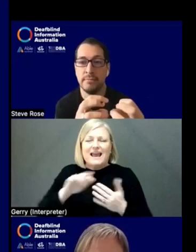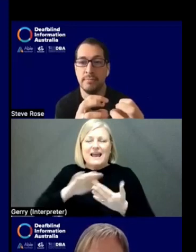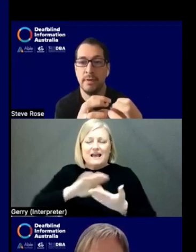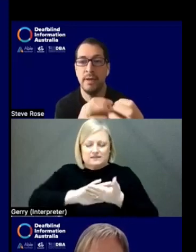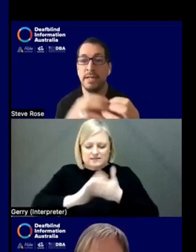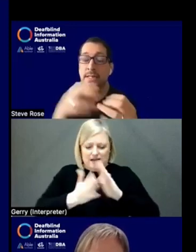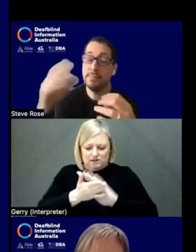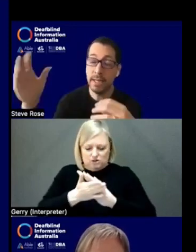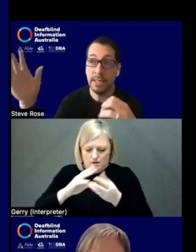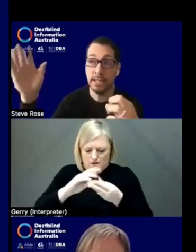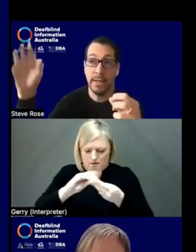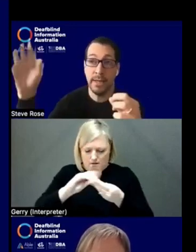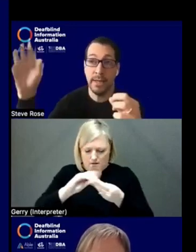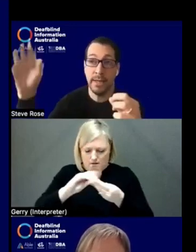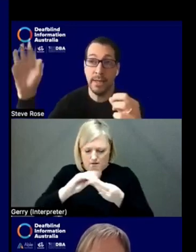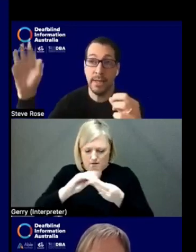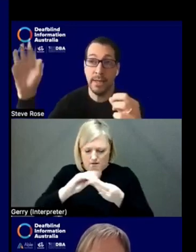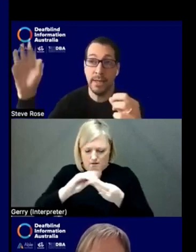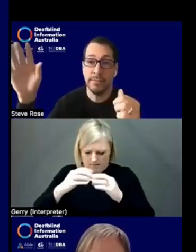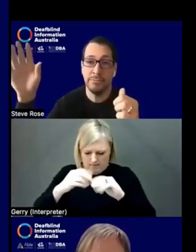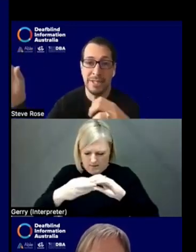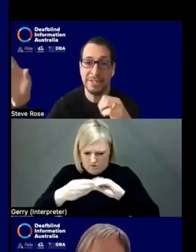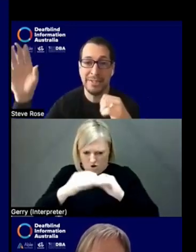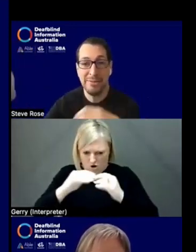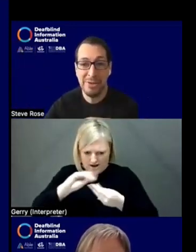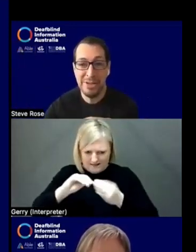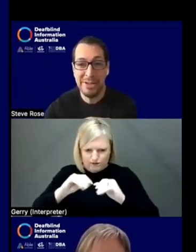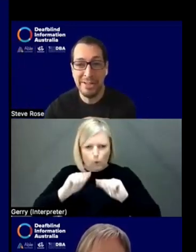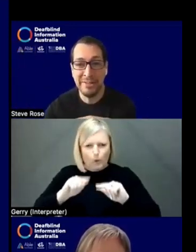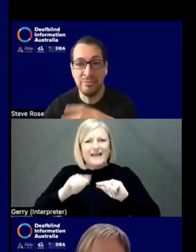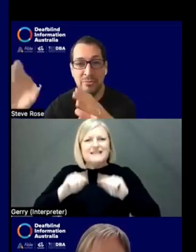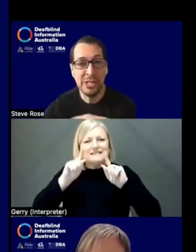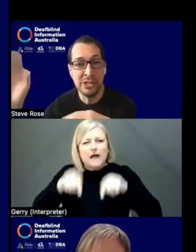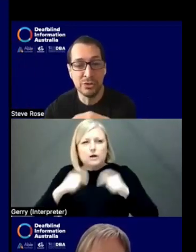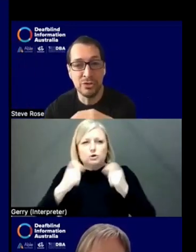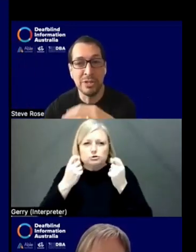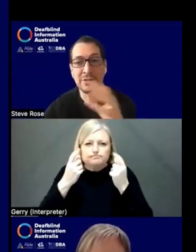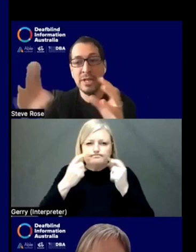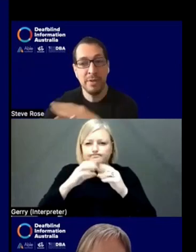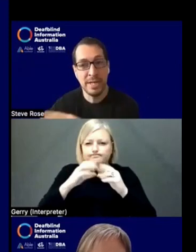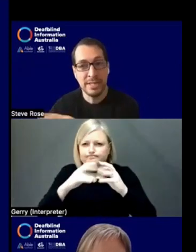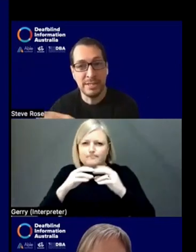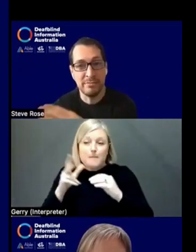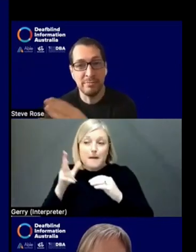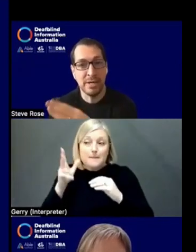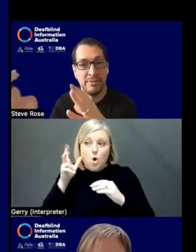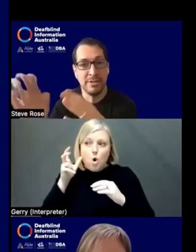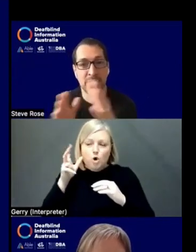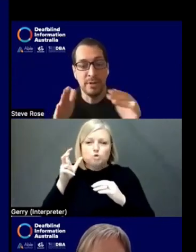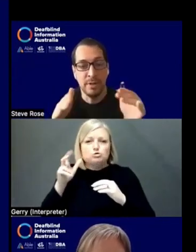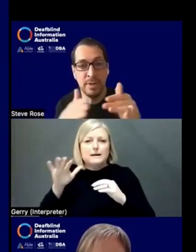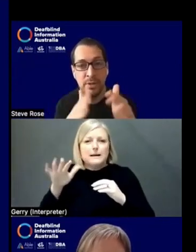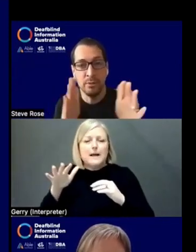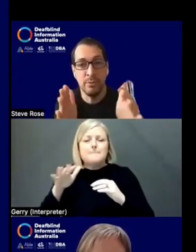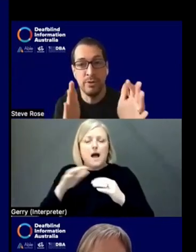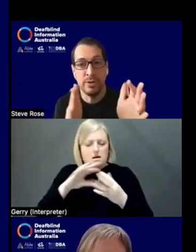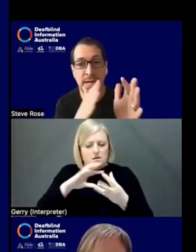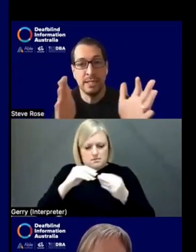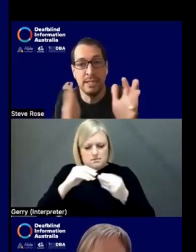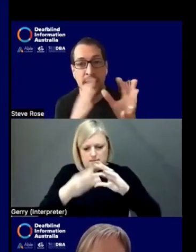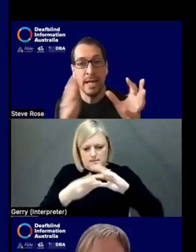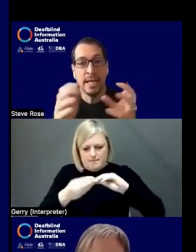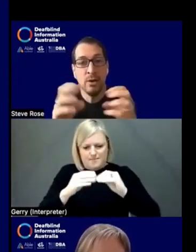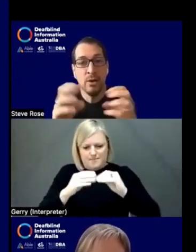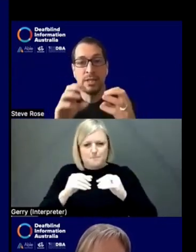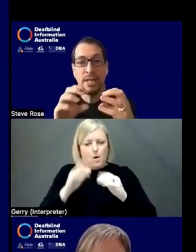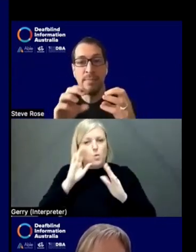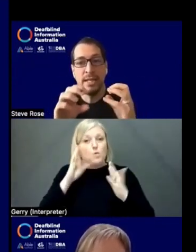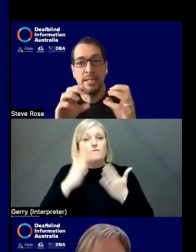He is beginning to make some sense in the auditory world but that's a different part. The bit we are looking at today was him making